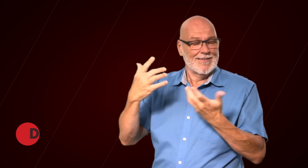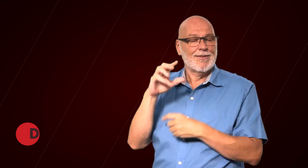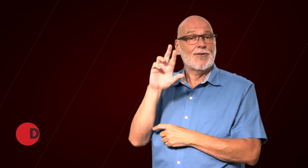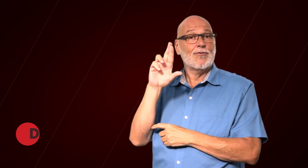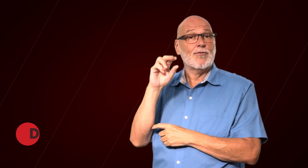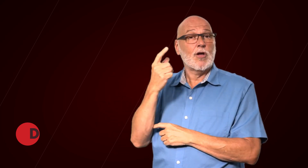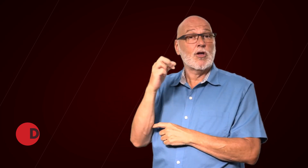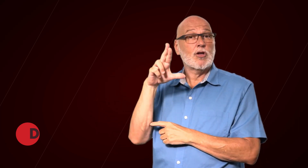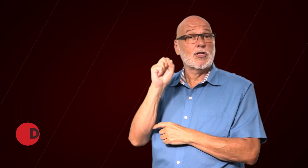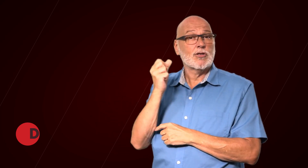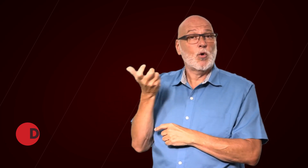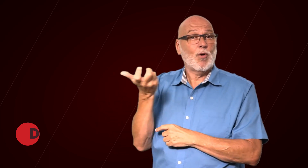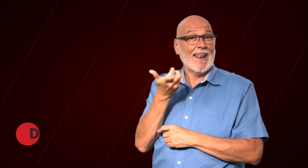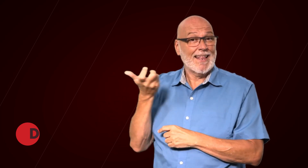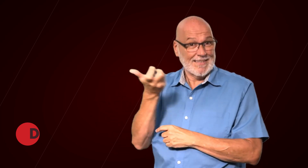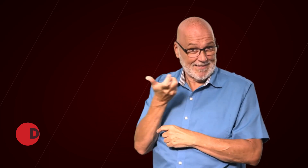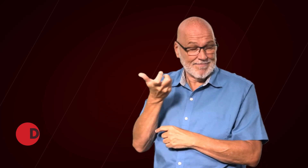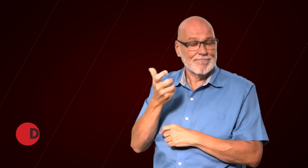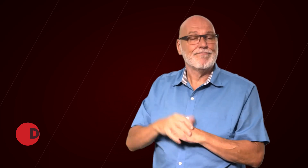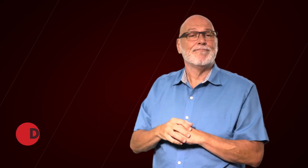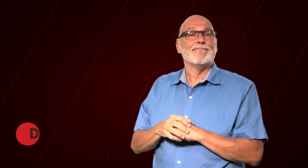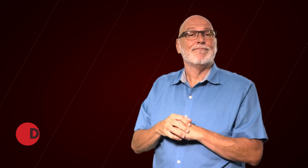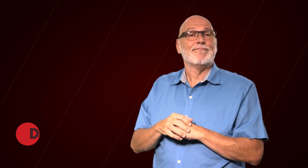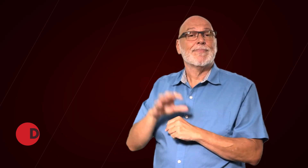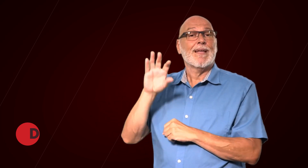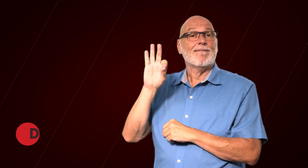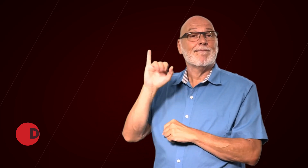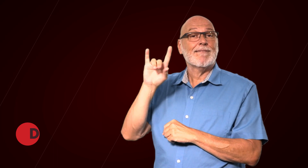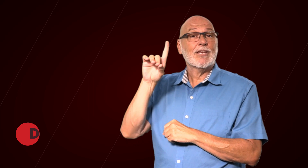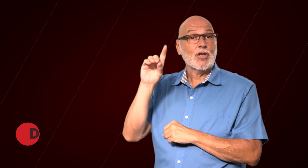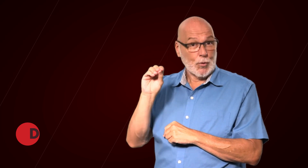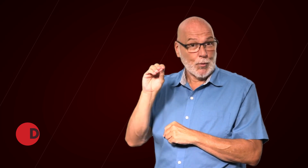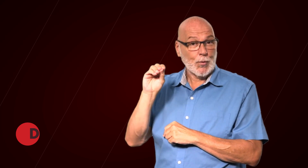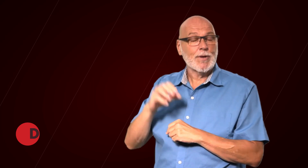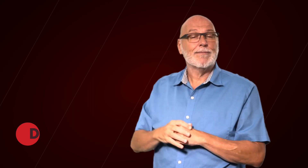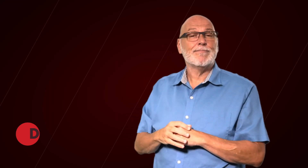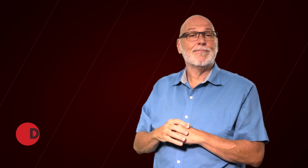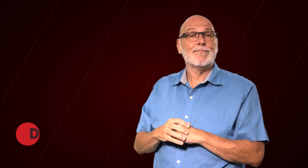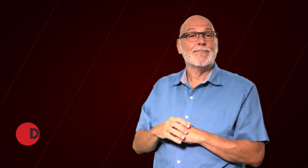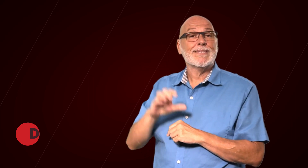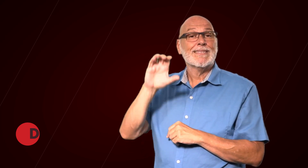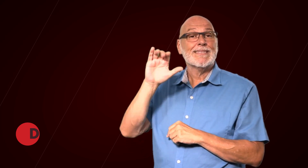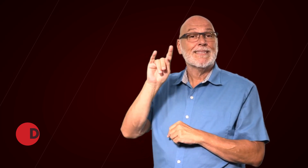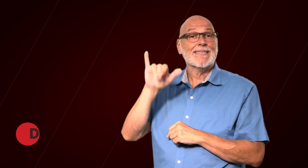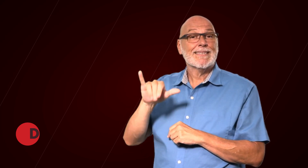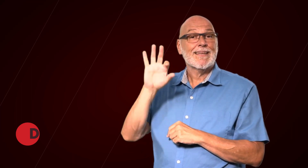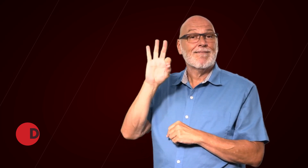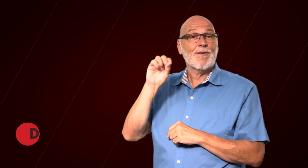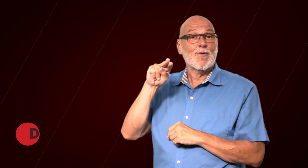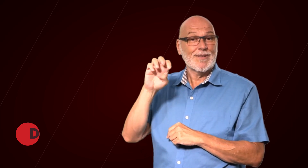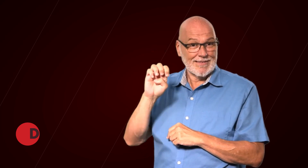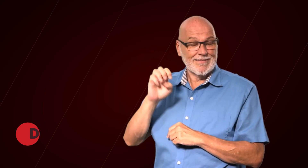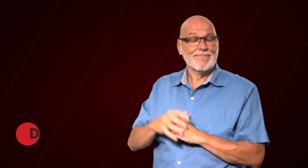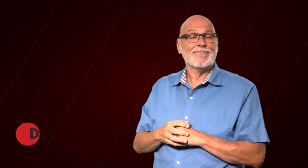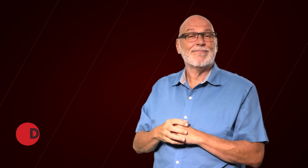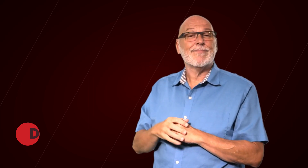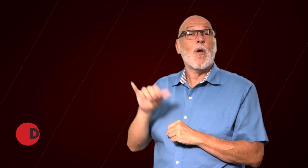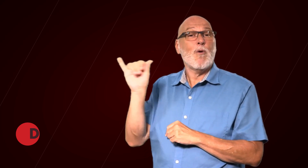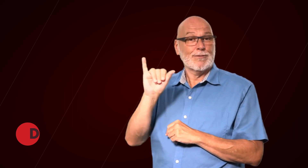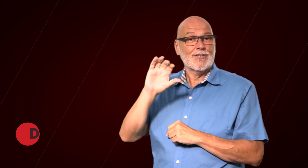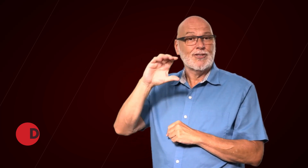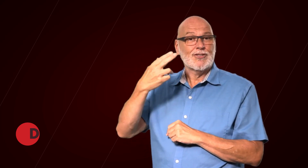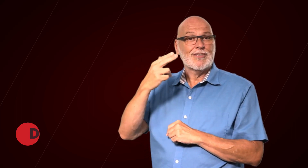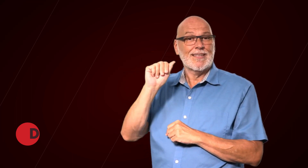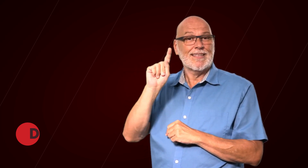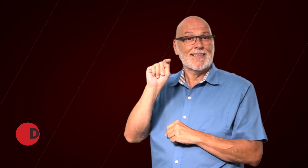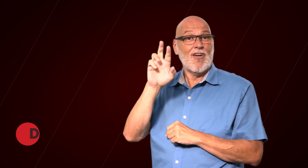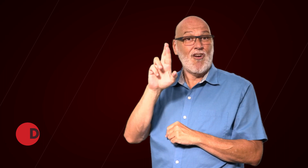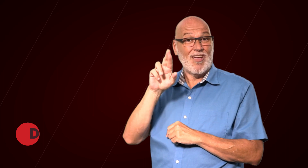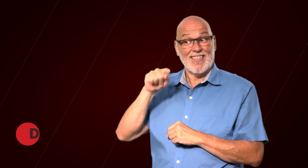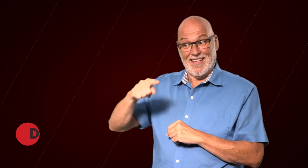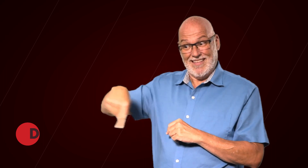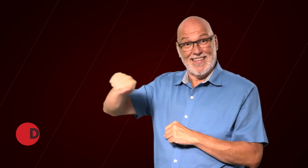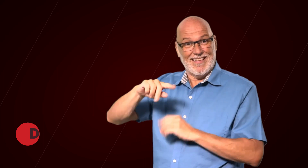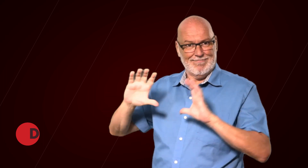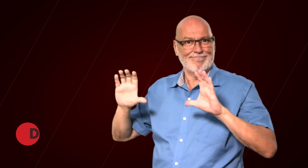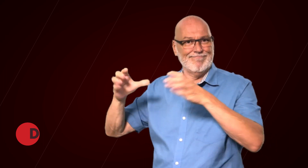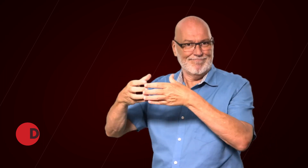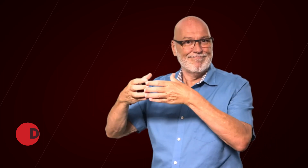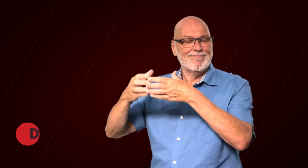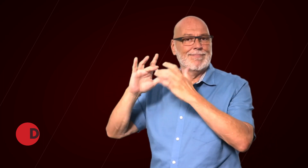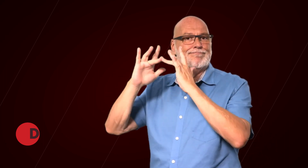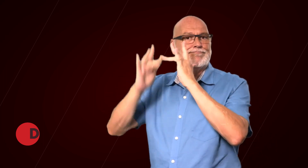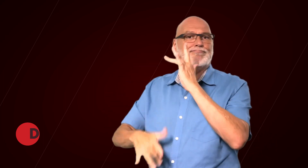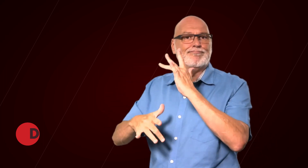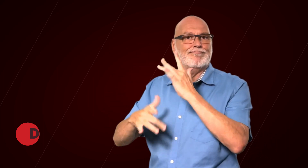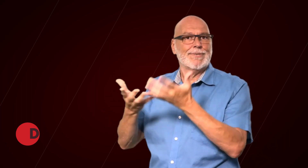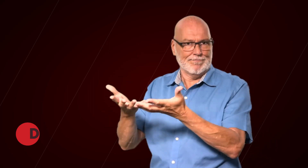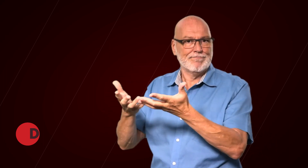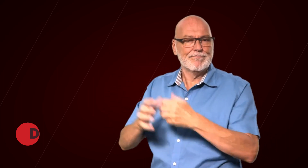Roger Wireless, Fido, Cityfone, and Chatr.